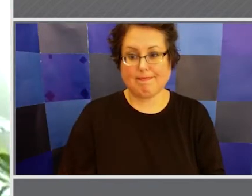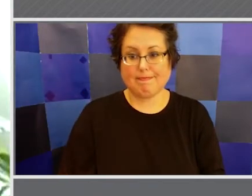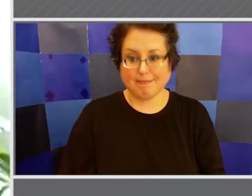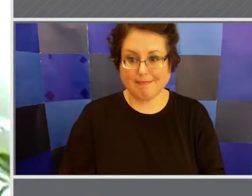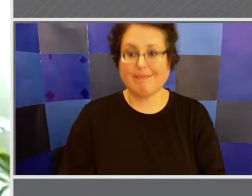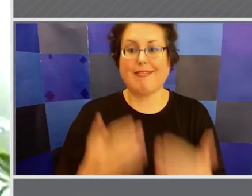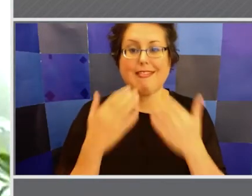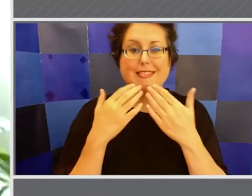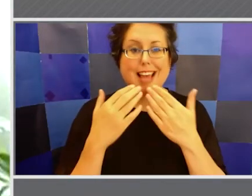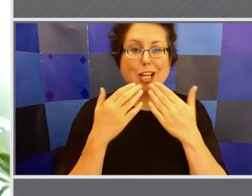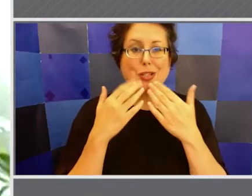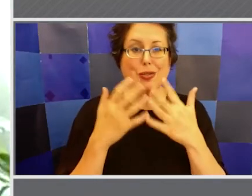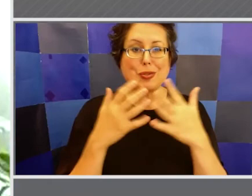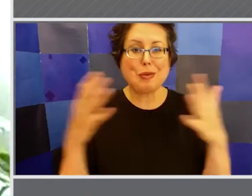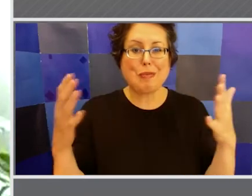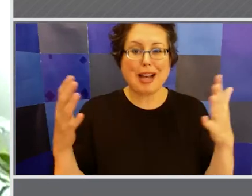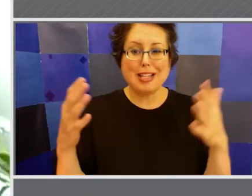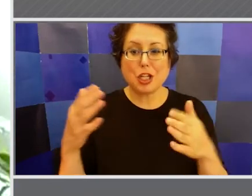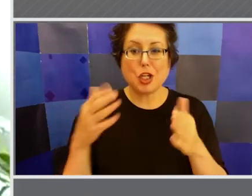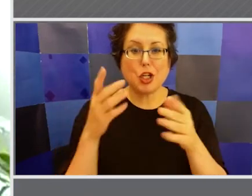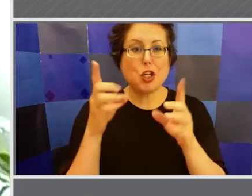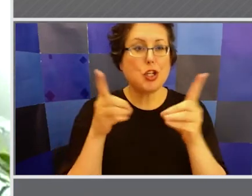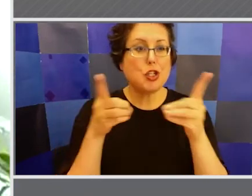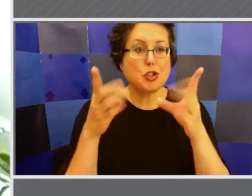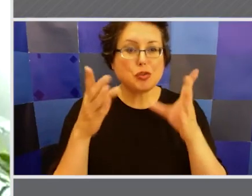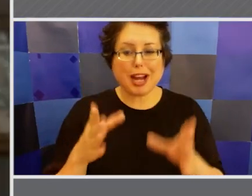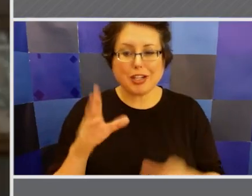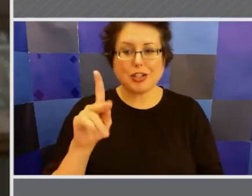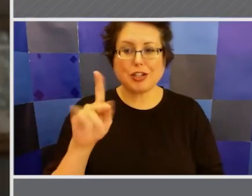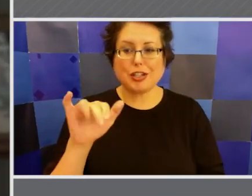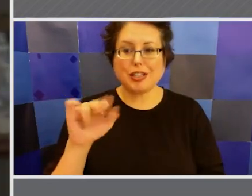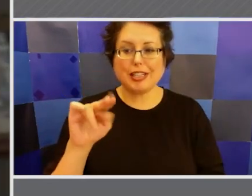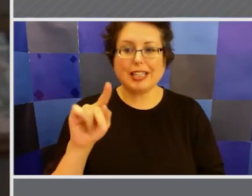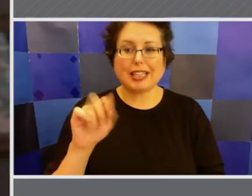Well, I'm director Kintyre from premise licenses and inspections. It's a screen loaded.